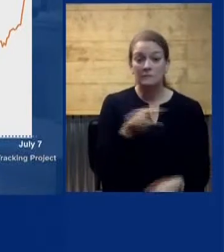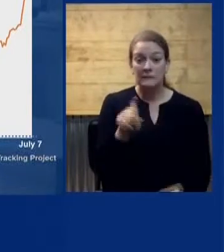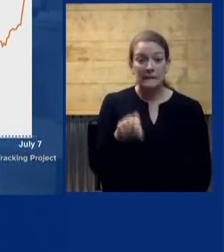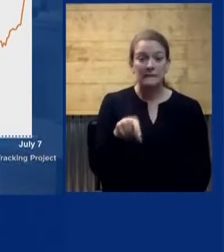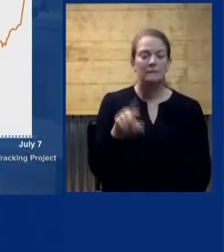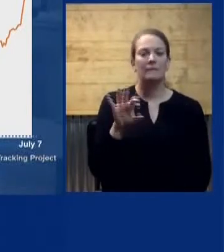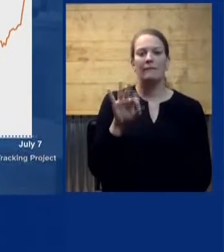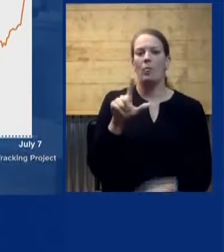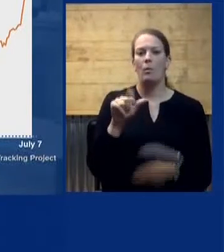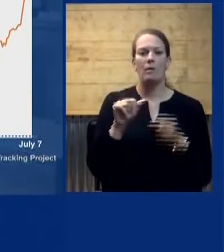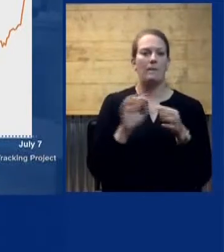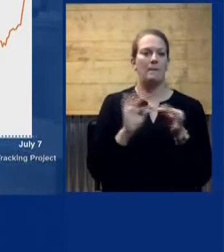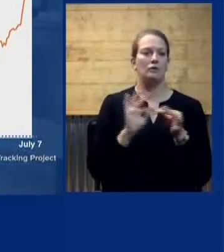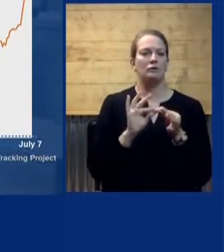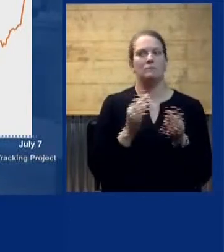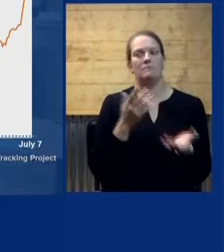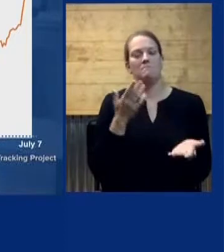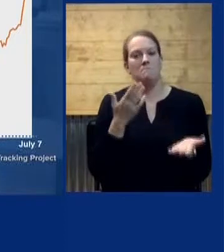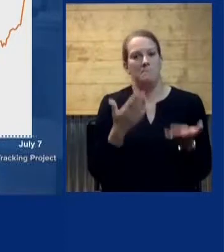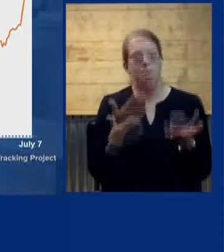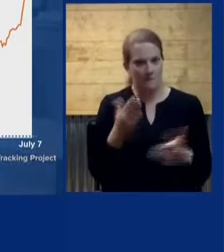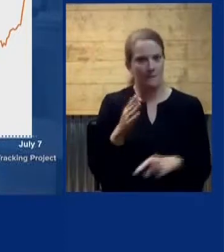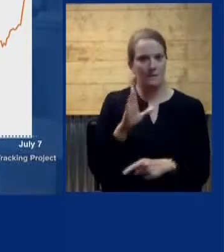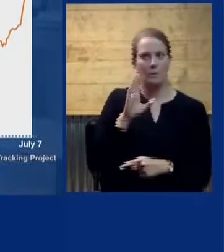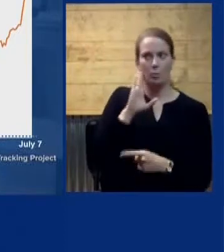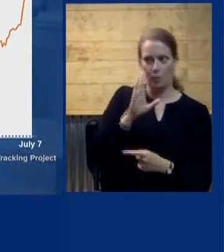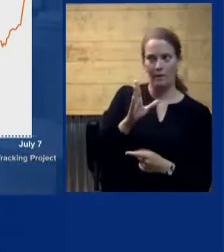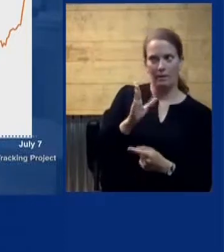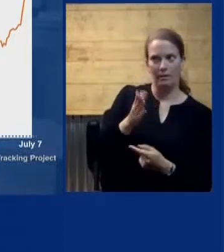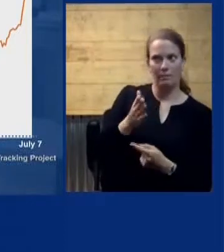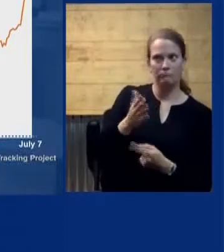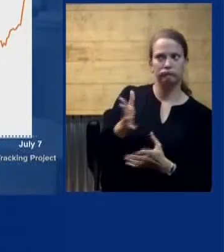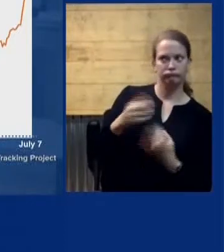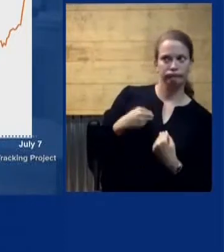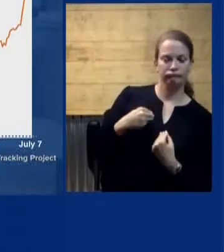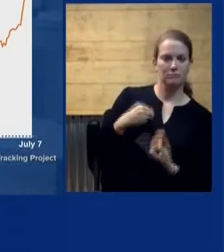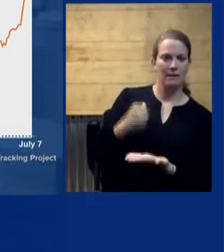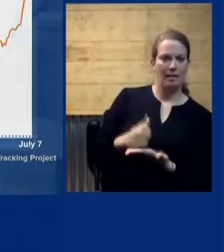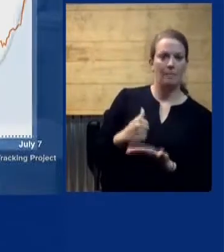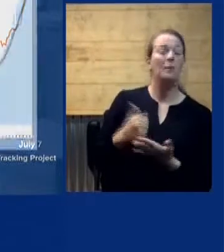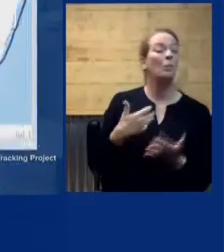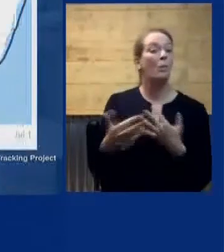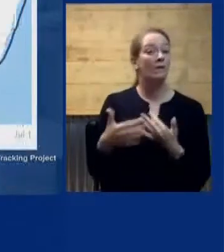SOME HOSPITALS OUT OF ICU BEDS. WE OFFERED HELP TO ALL OF THESE STATES, WHATEVER THEY NEED,